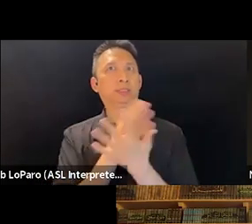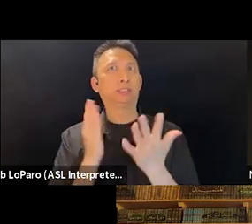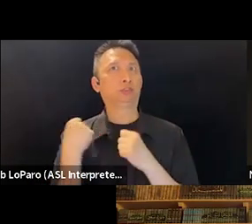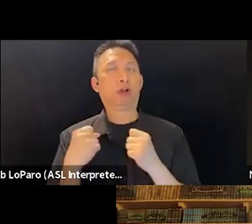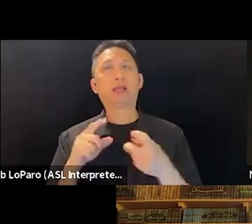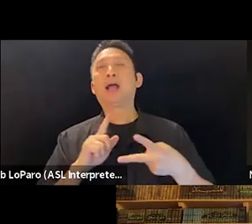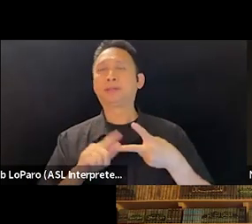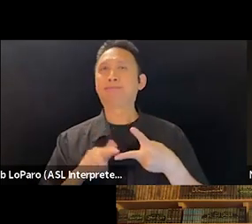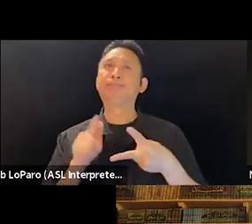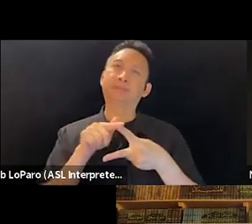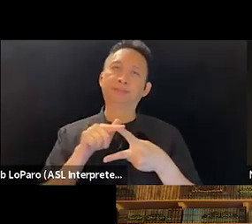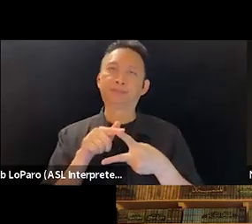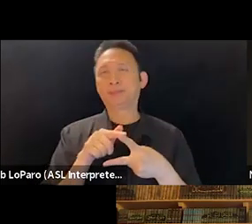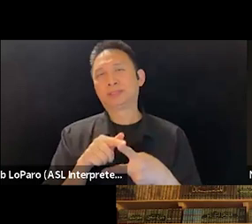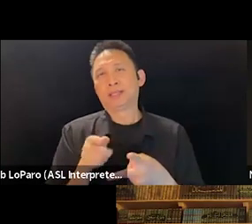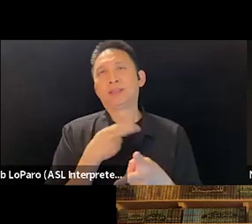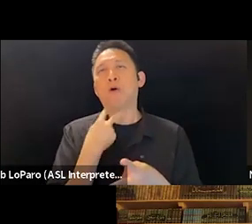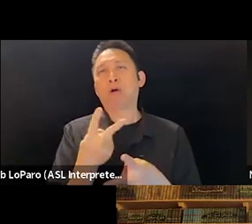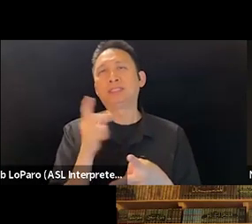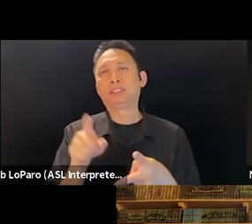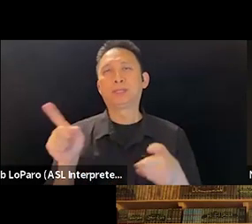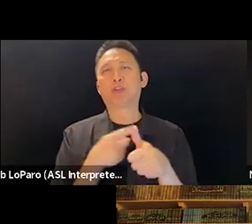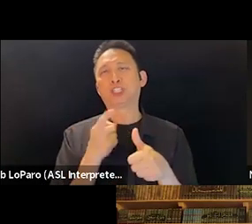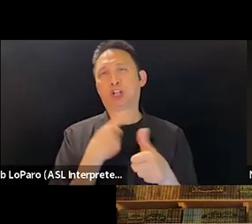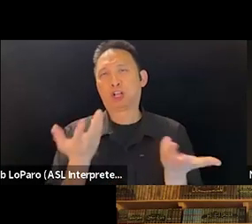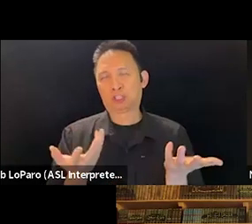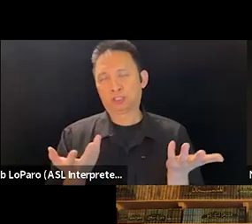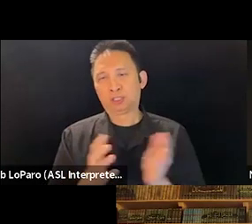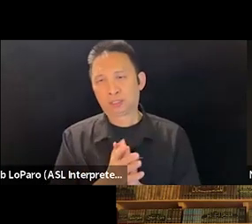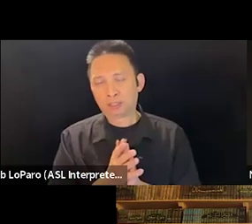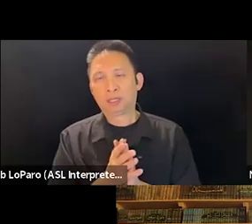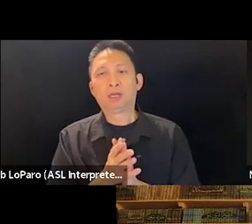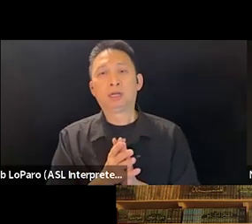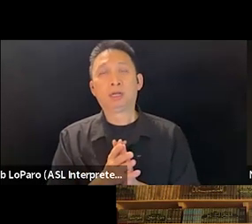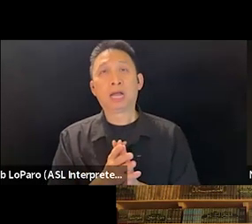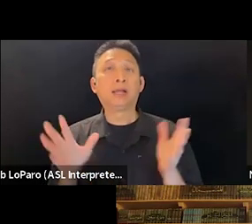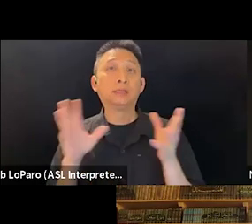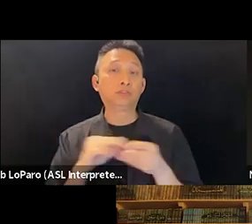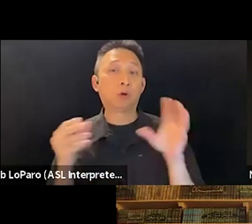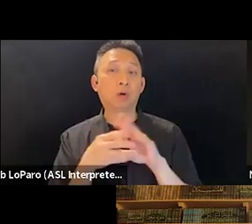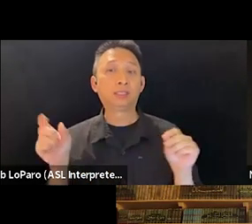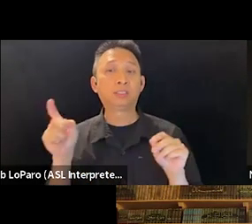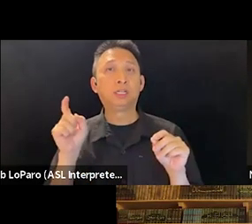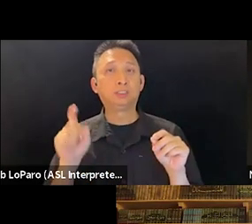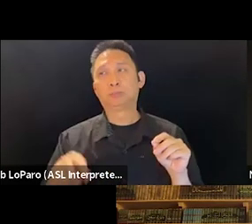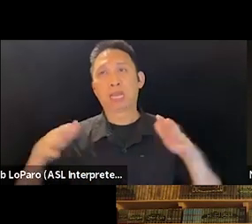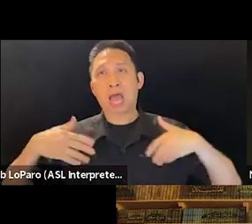We need something not being untold stories or underrepresented the place of stories